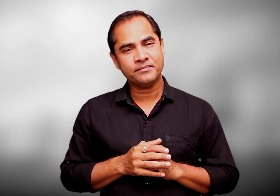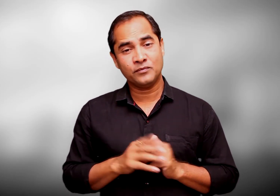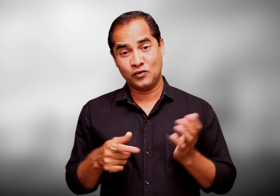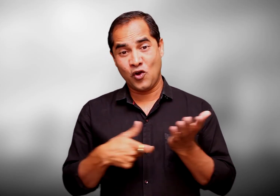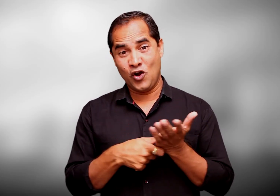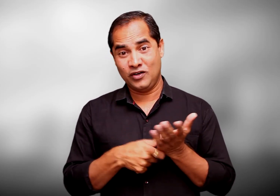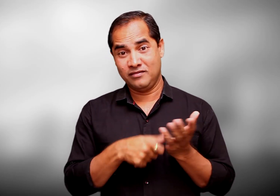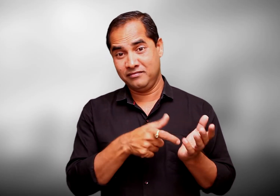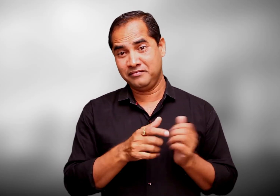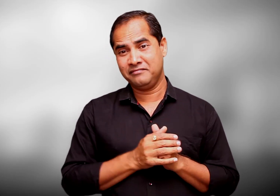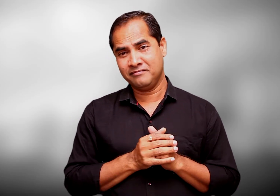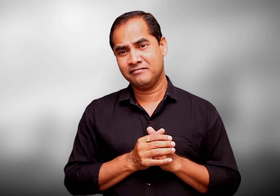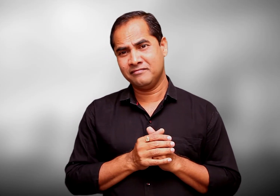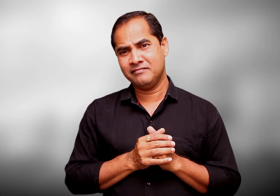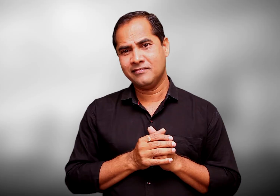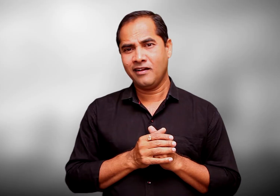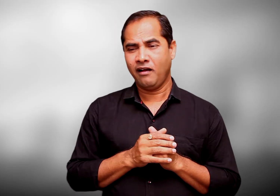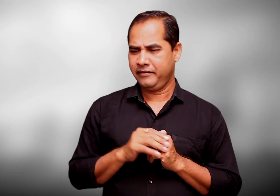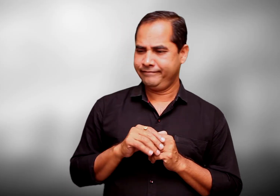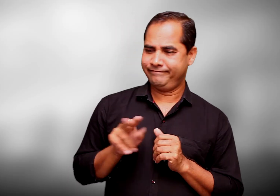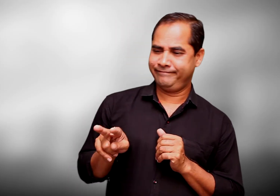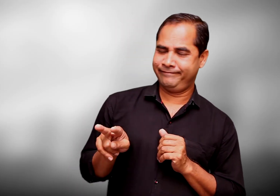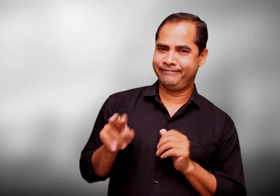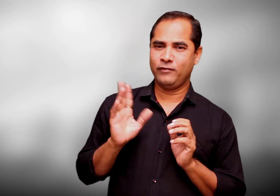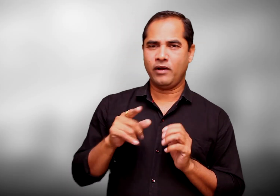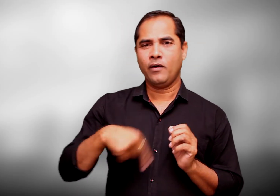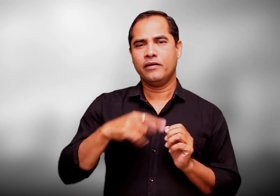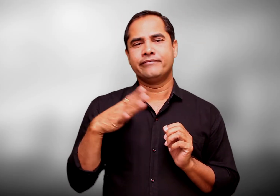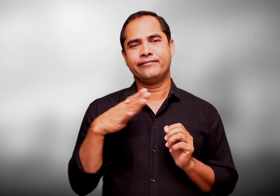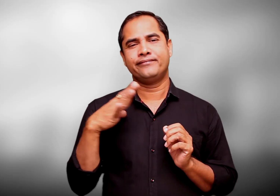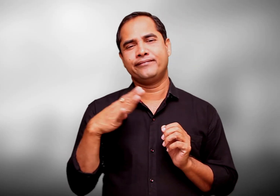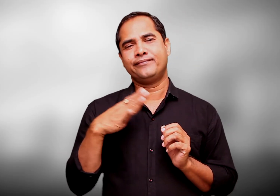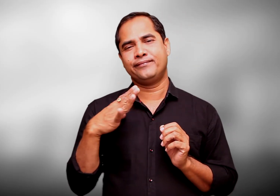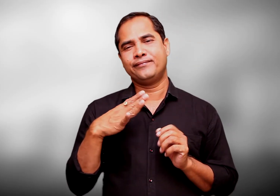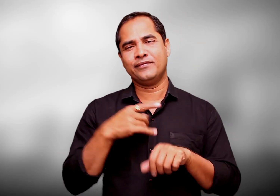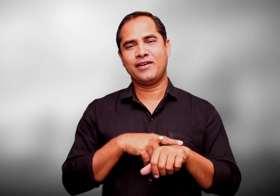The conductor shrugged. They waited until it was time,